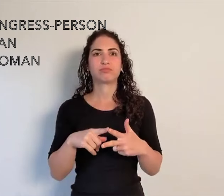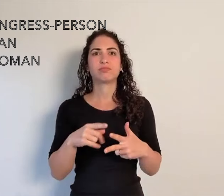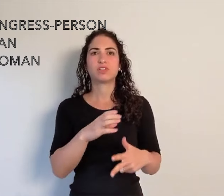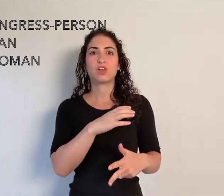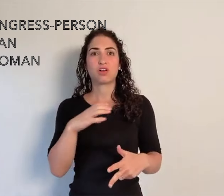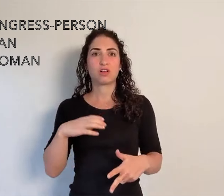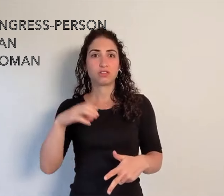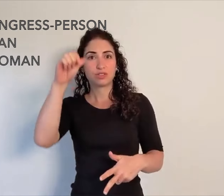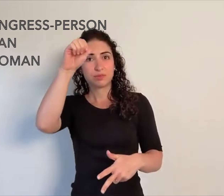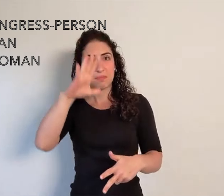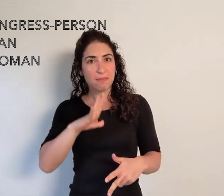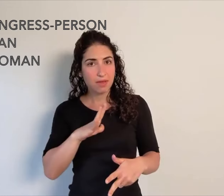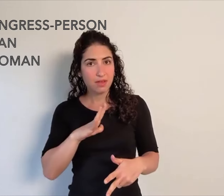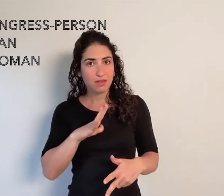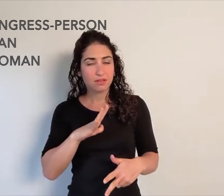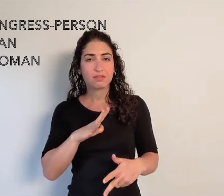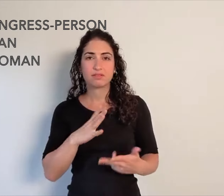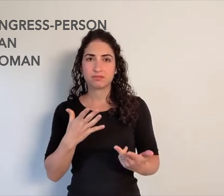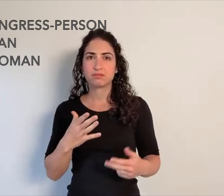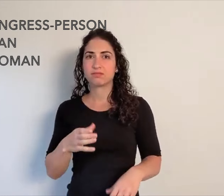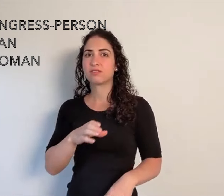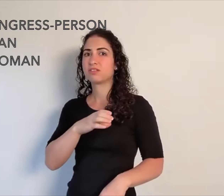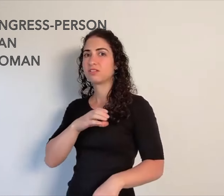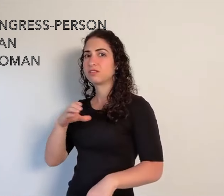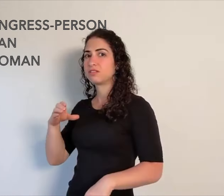or: CONGRESSMAN